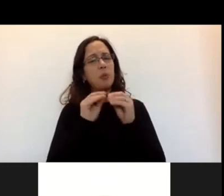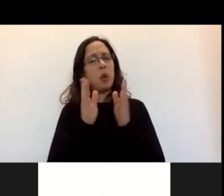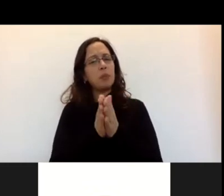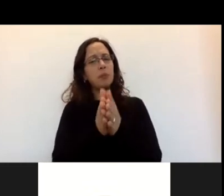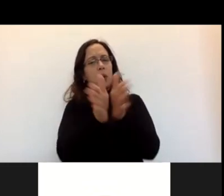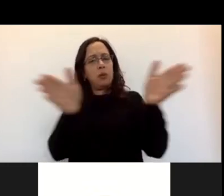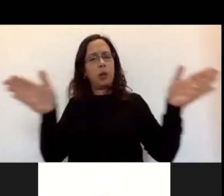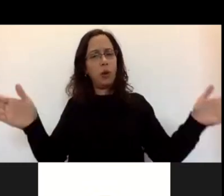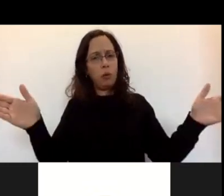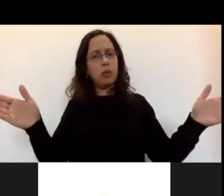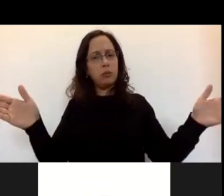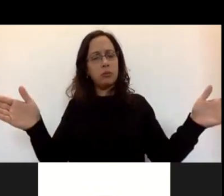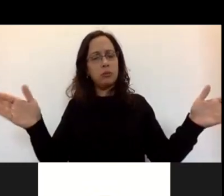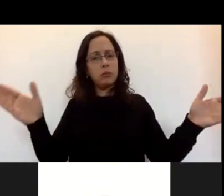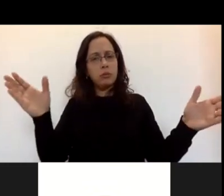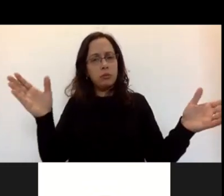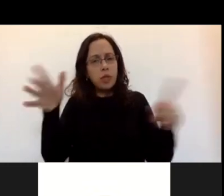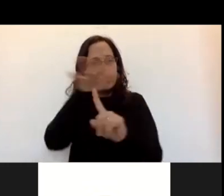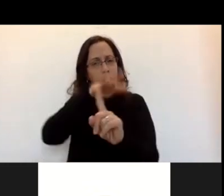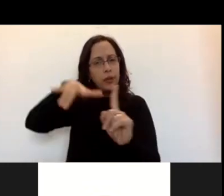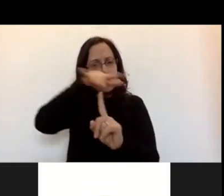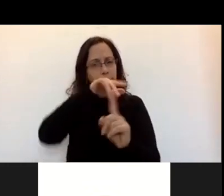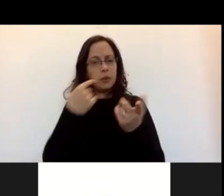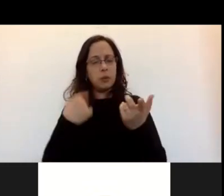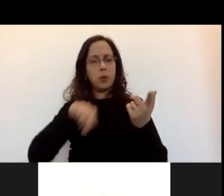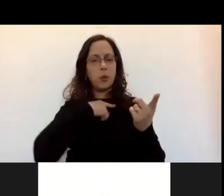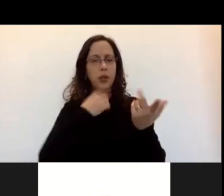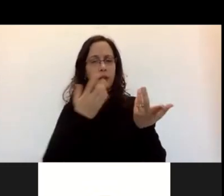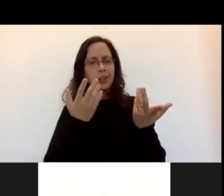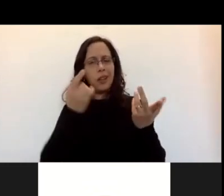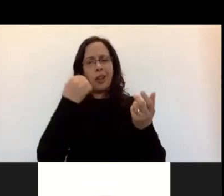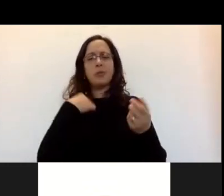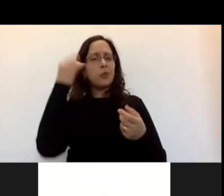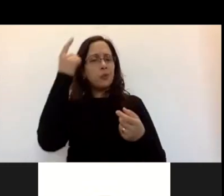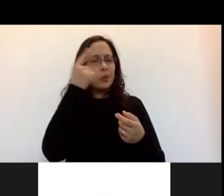we're drawing some of these connections what does the global perspective on this and these